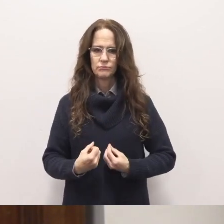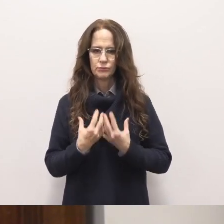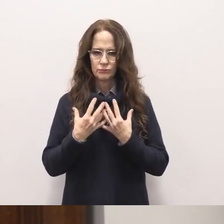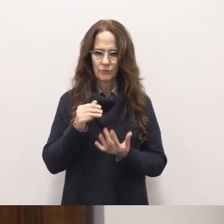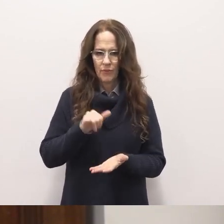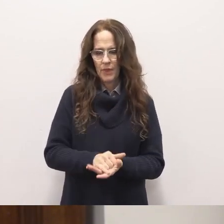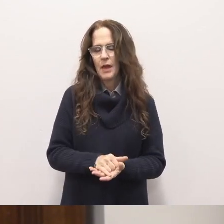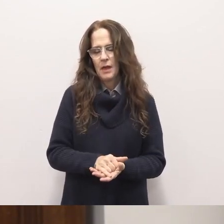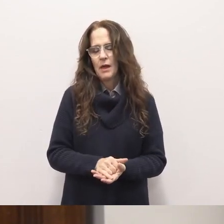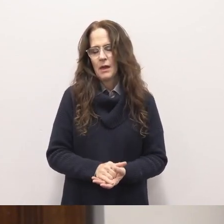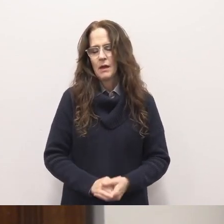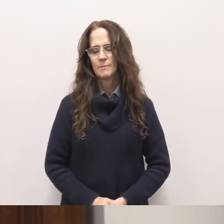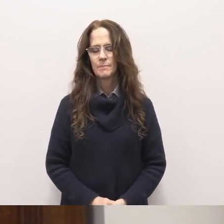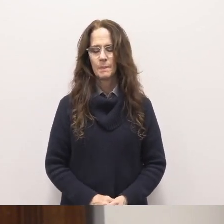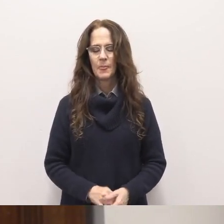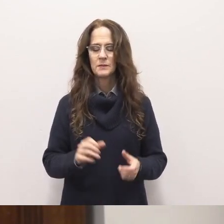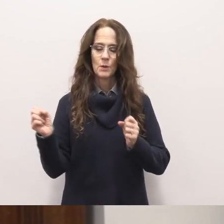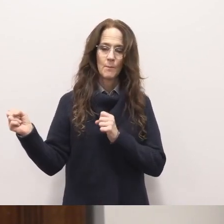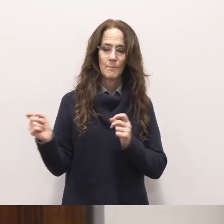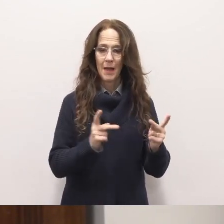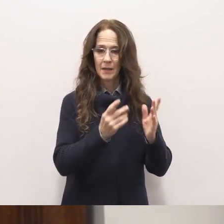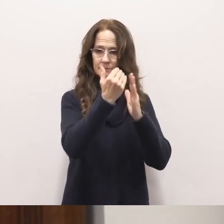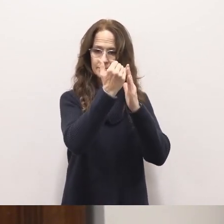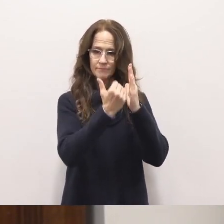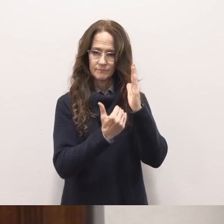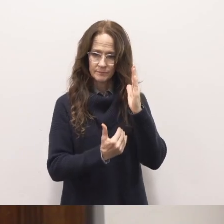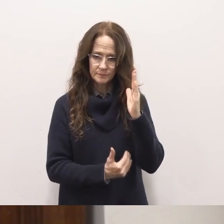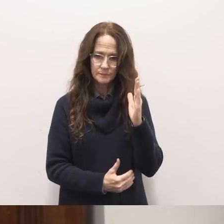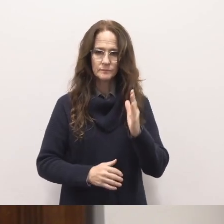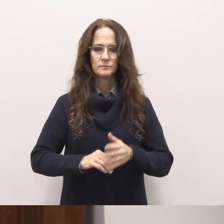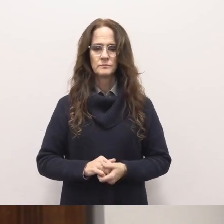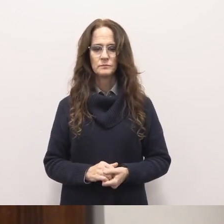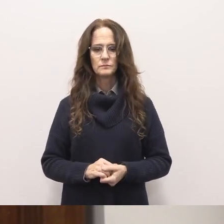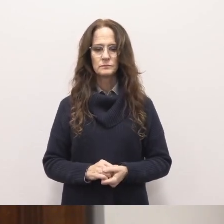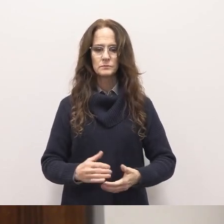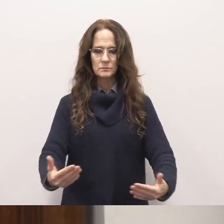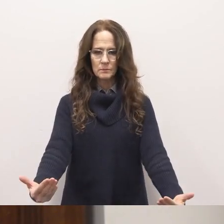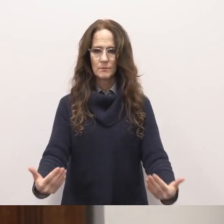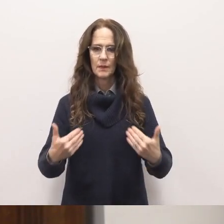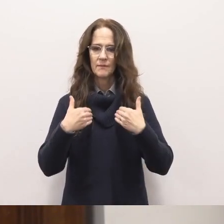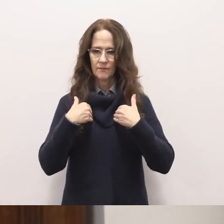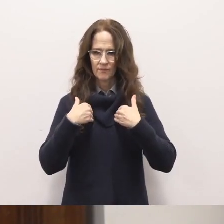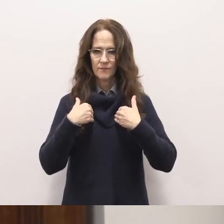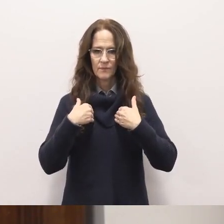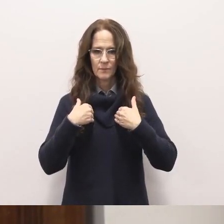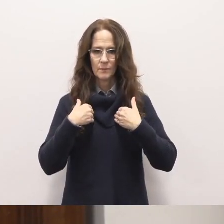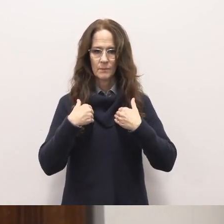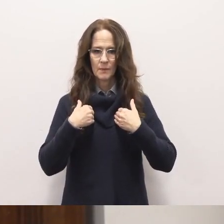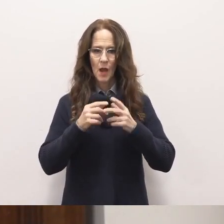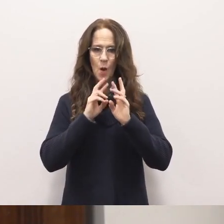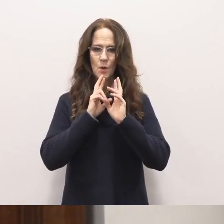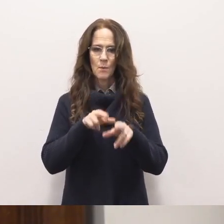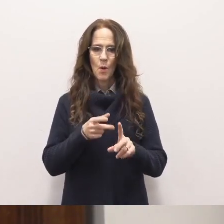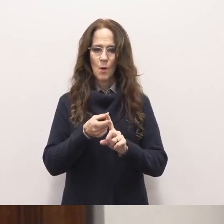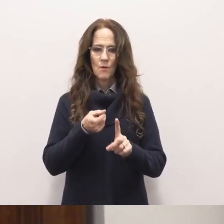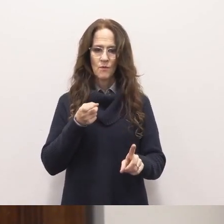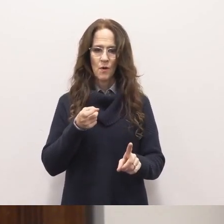But getting back to the agenda, we have a report from our closed session.